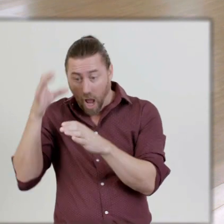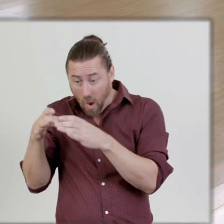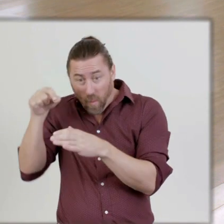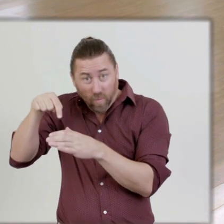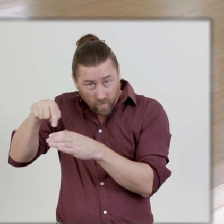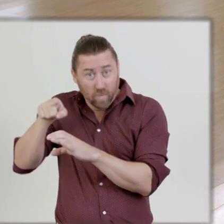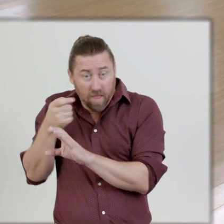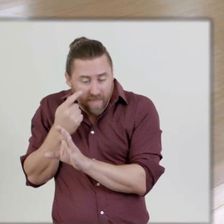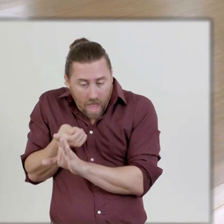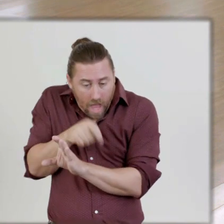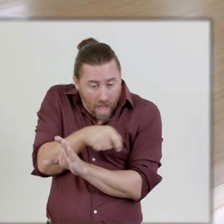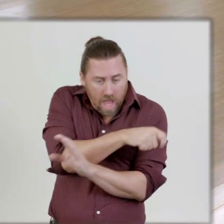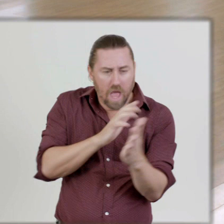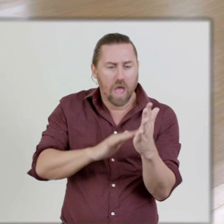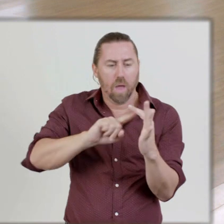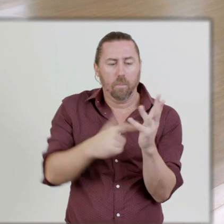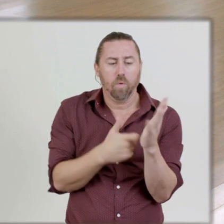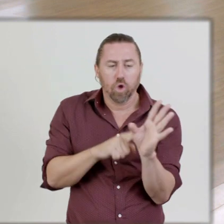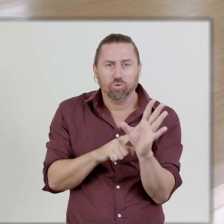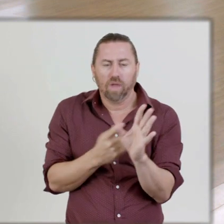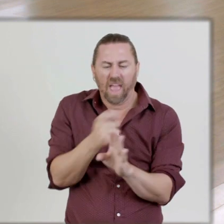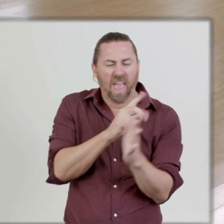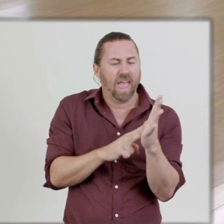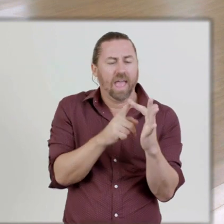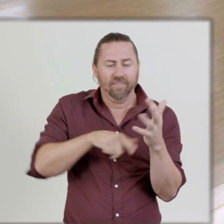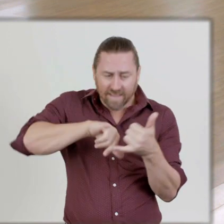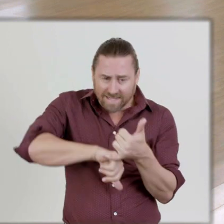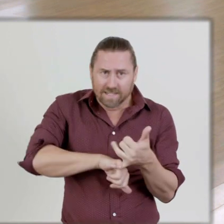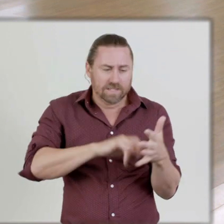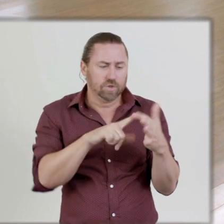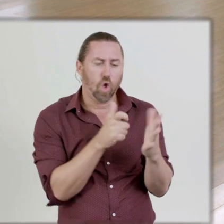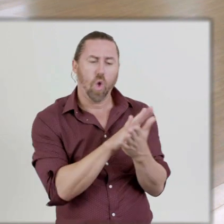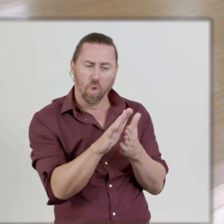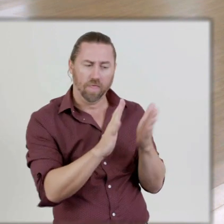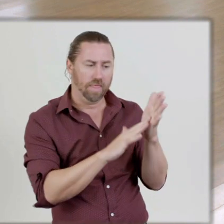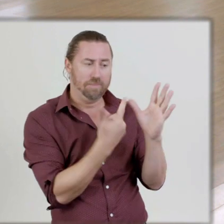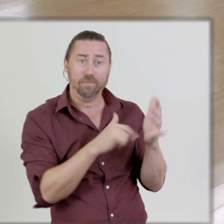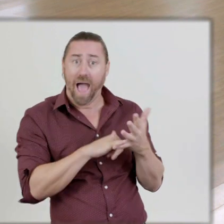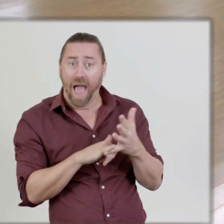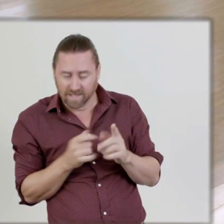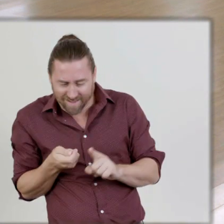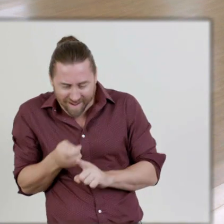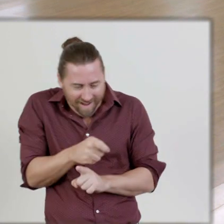The sun is this first yellow cone, and you can see the first four planets, Mercury, Venus, Earth, and Mars, are really quite close together.